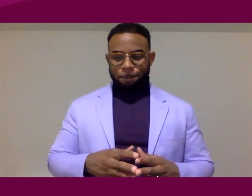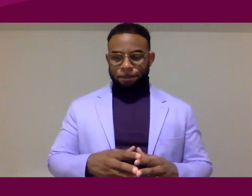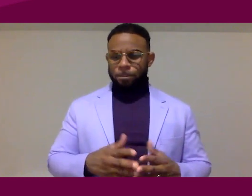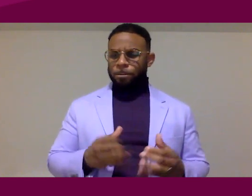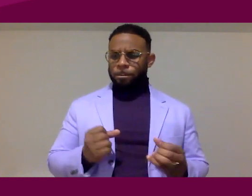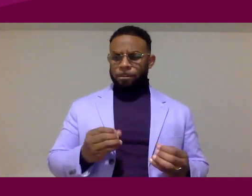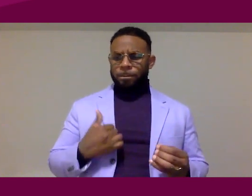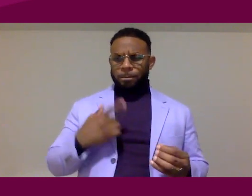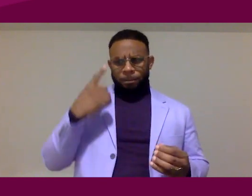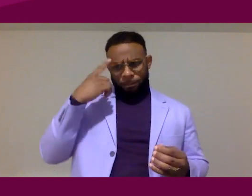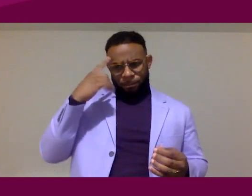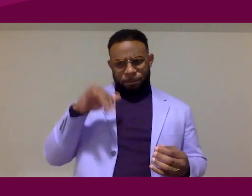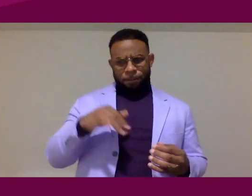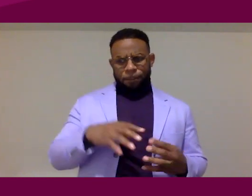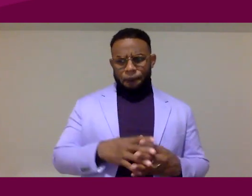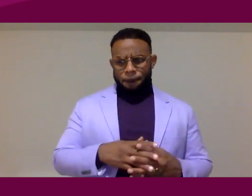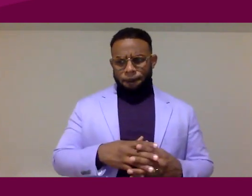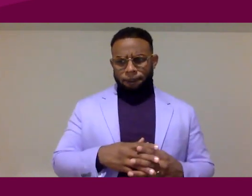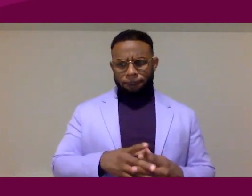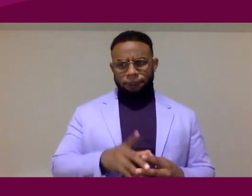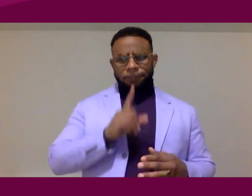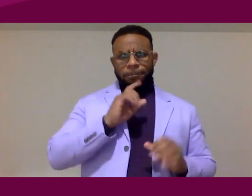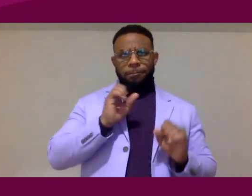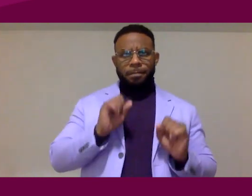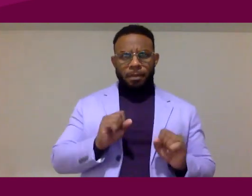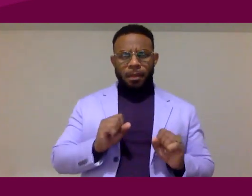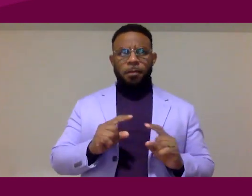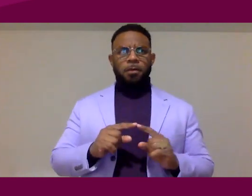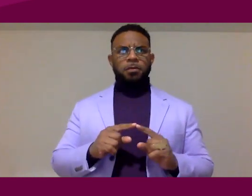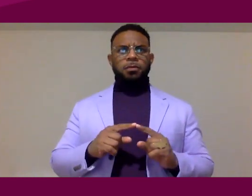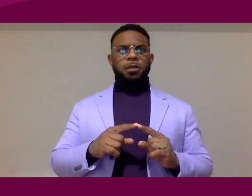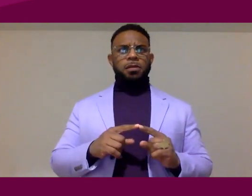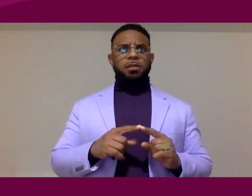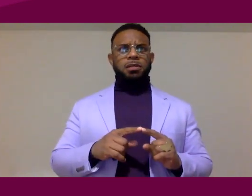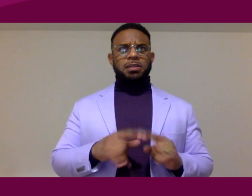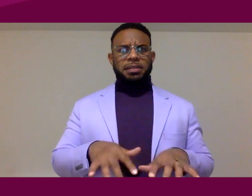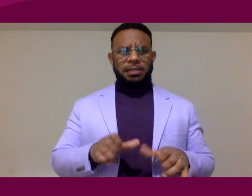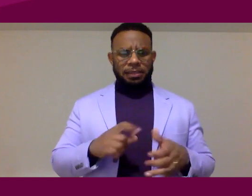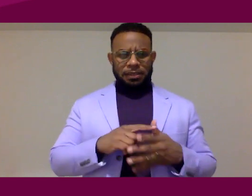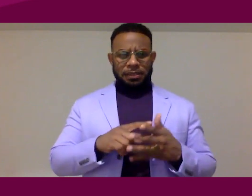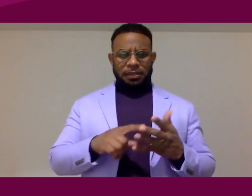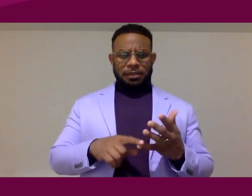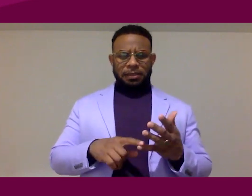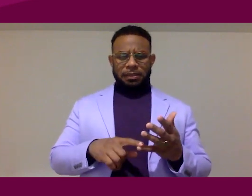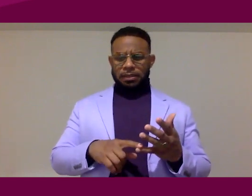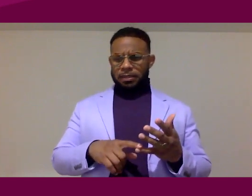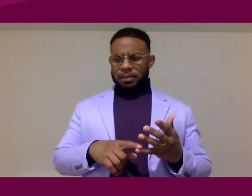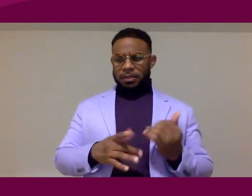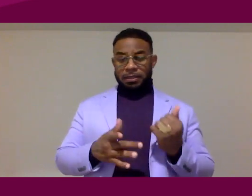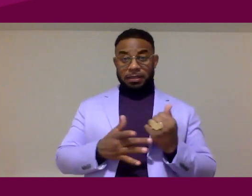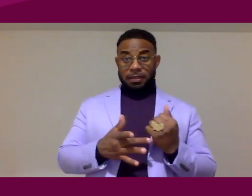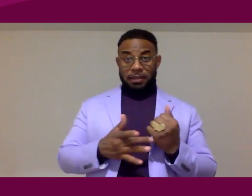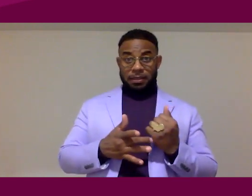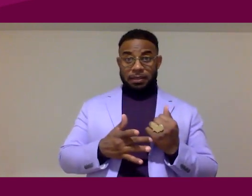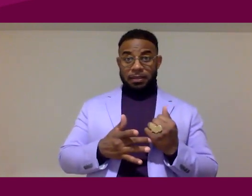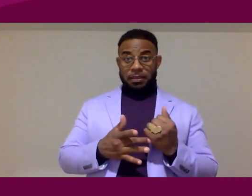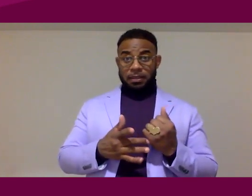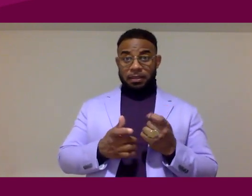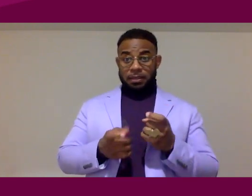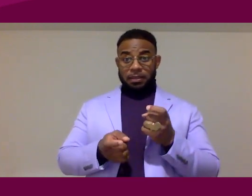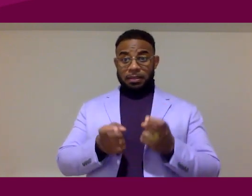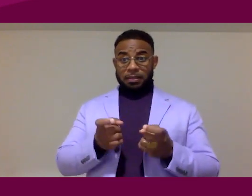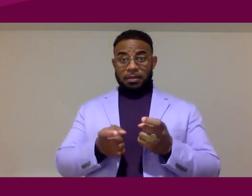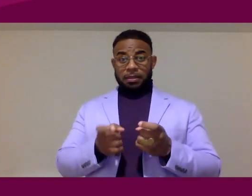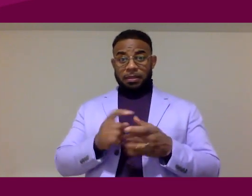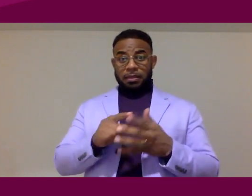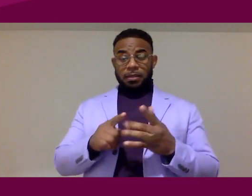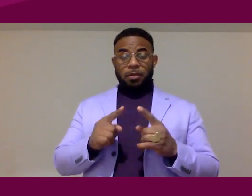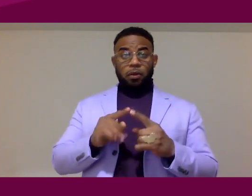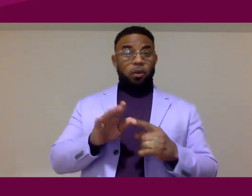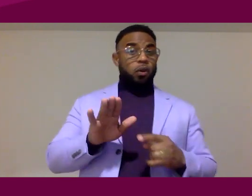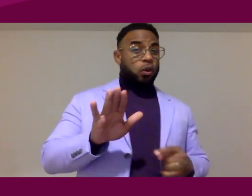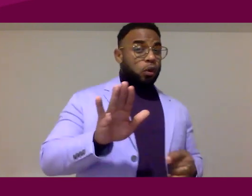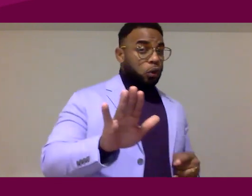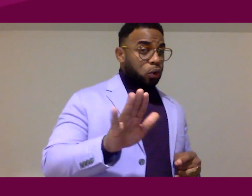And so I think that being able to take these technologies and customize them to your use